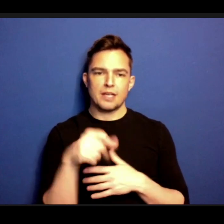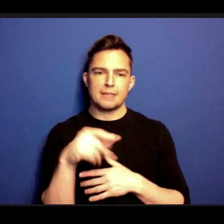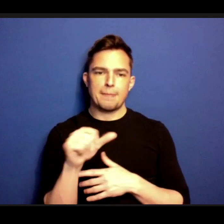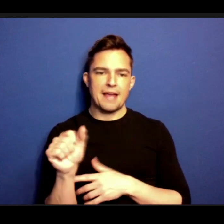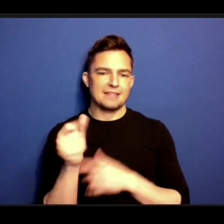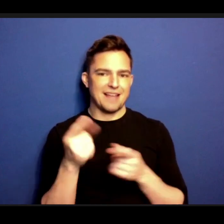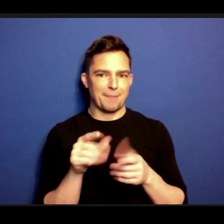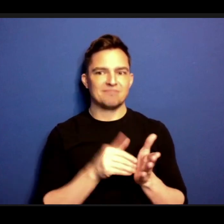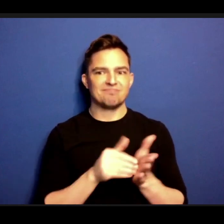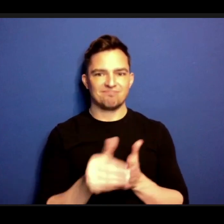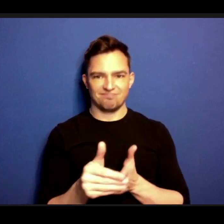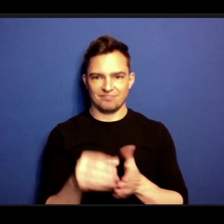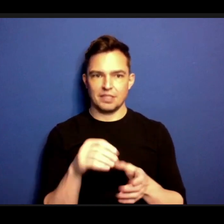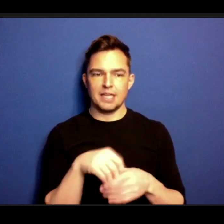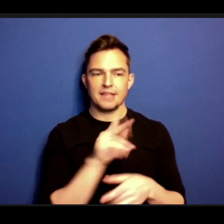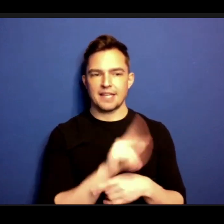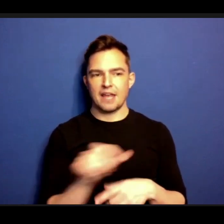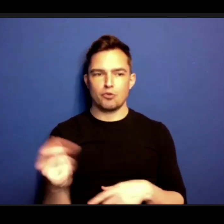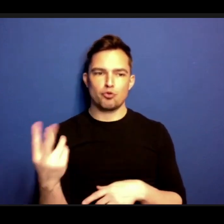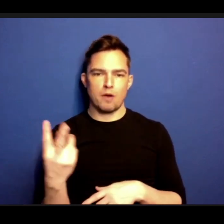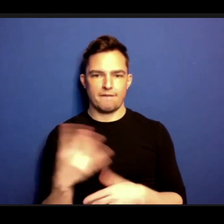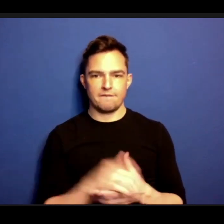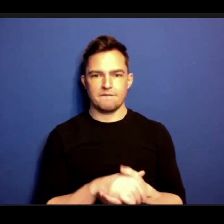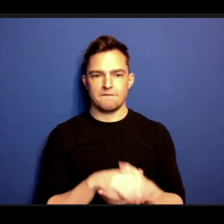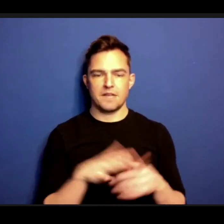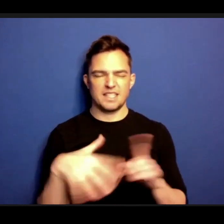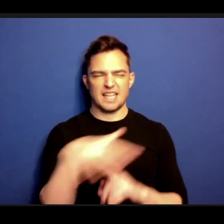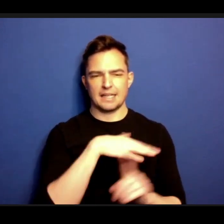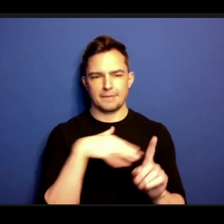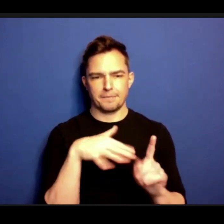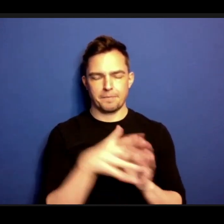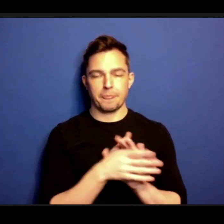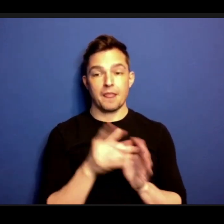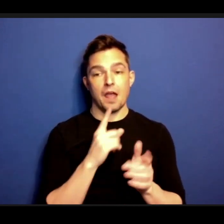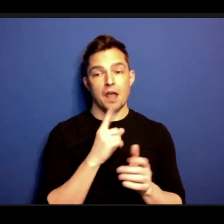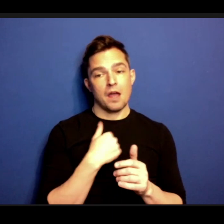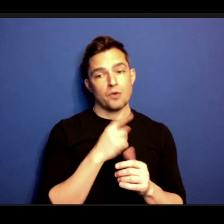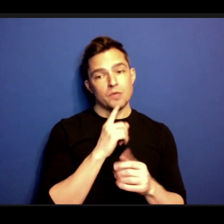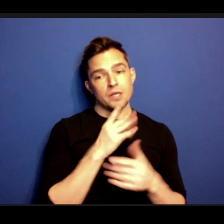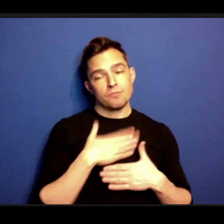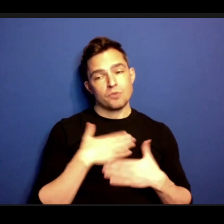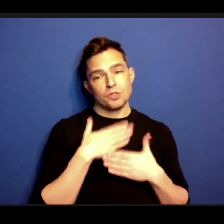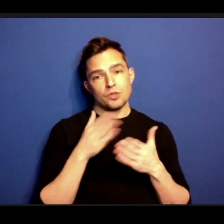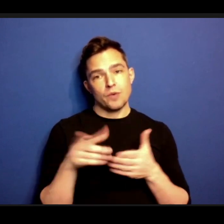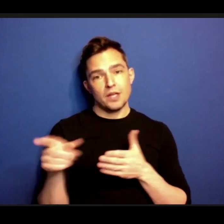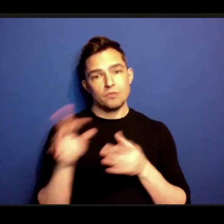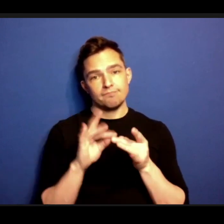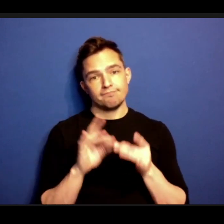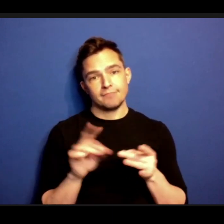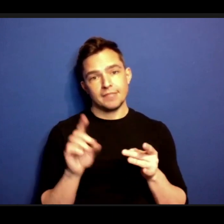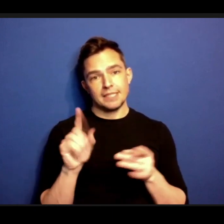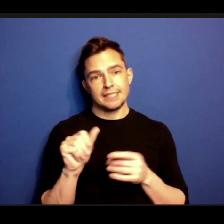in the K-12 setting. I really appreciated also the way that you use Damien's case study